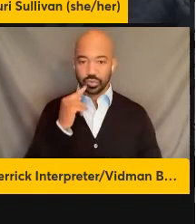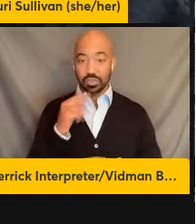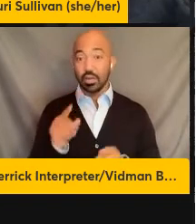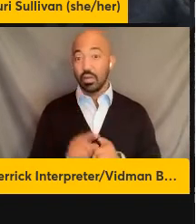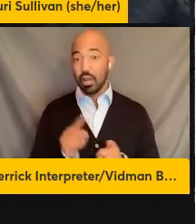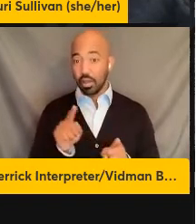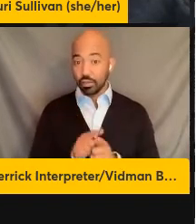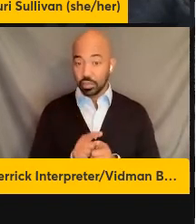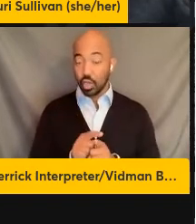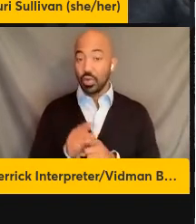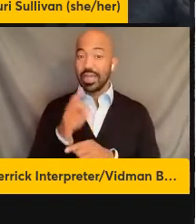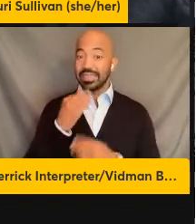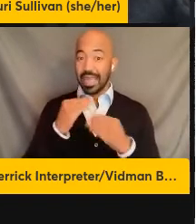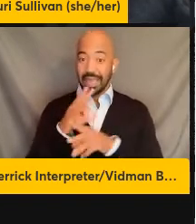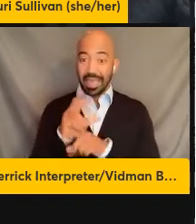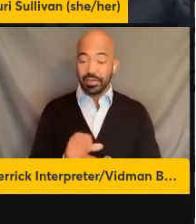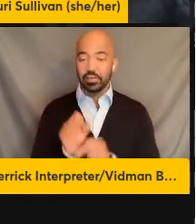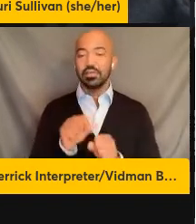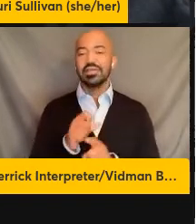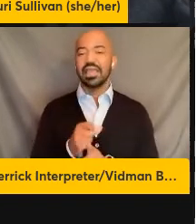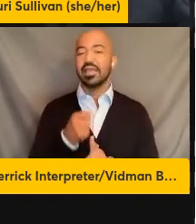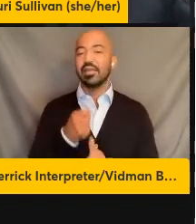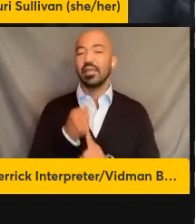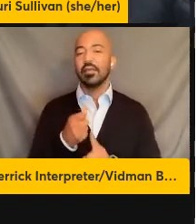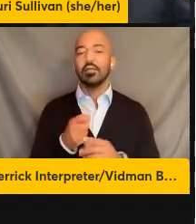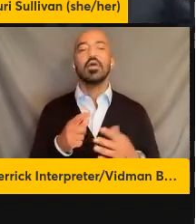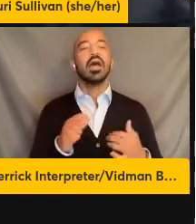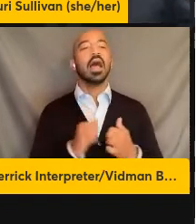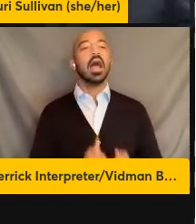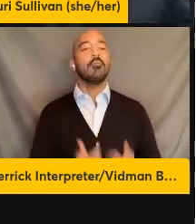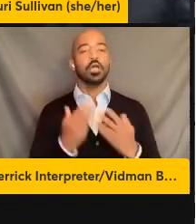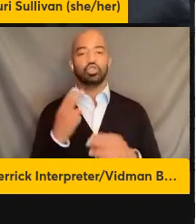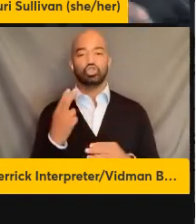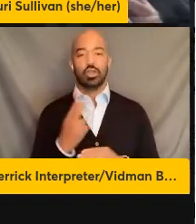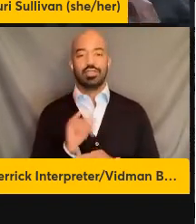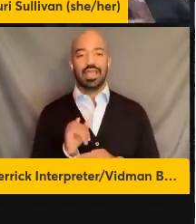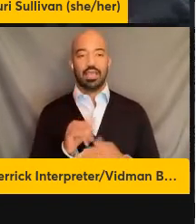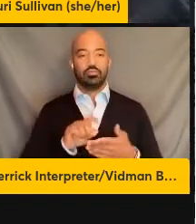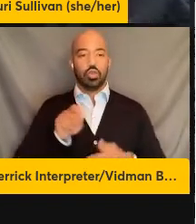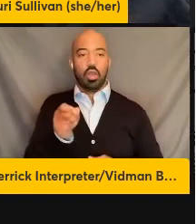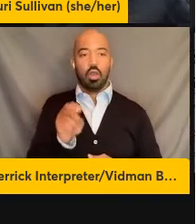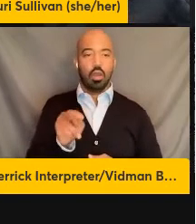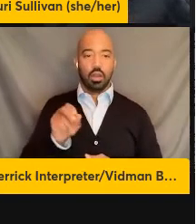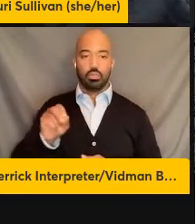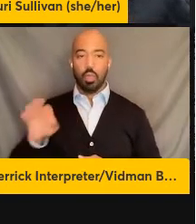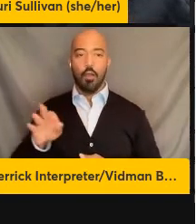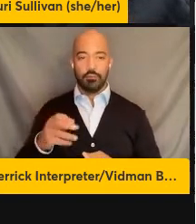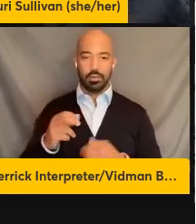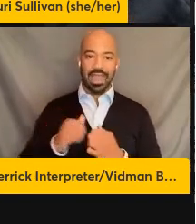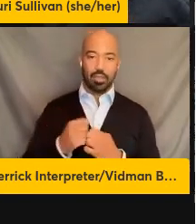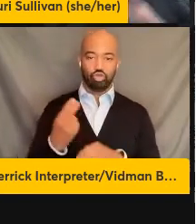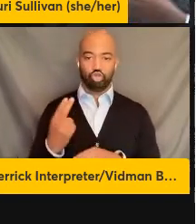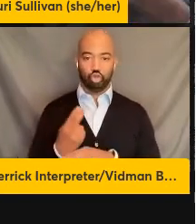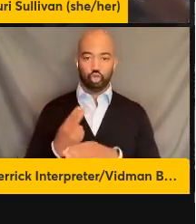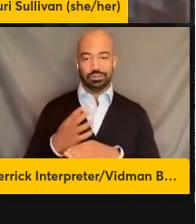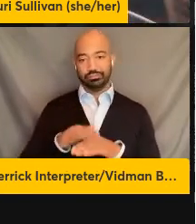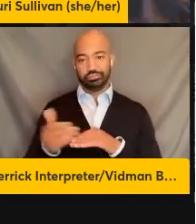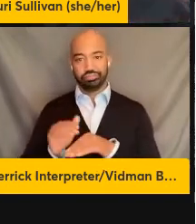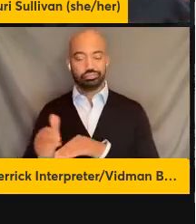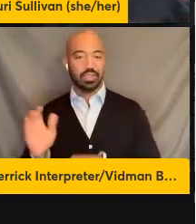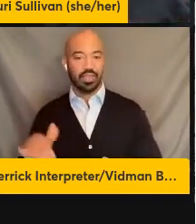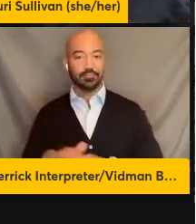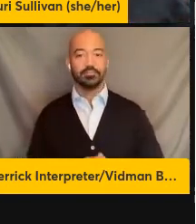frequency of these specialized cell types. So to first get at this question, we performed sort of a post chase experiment